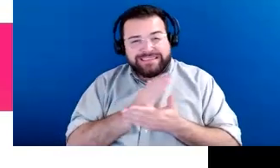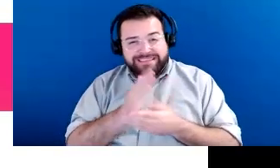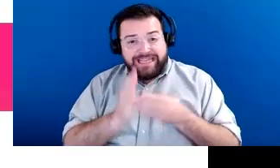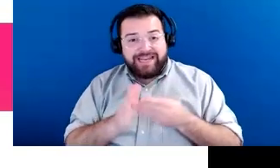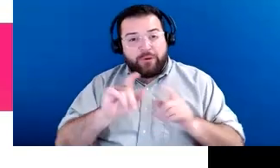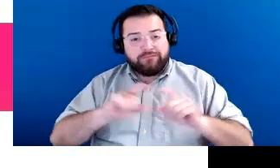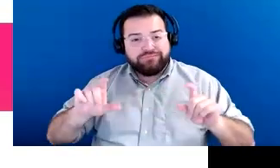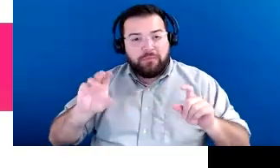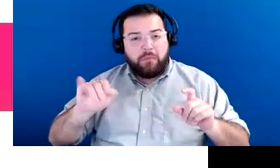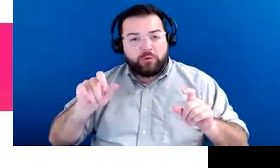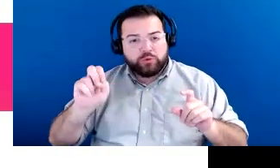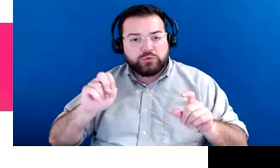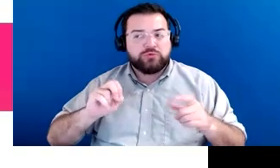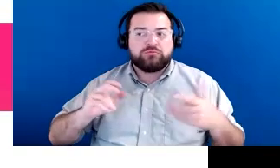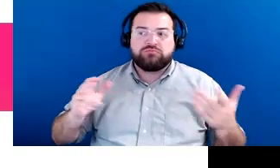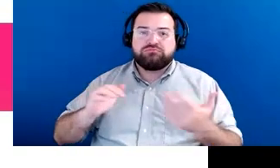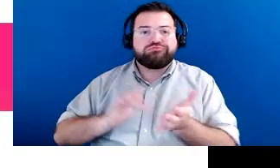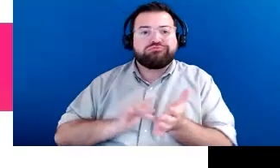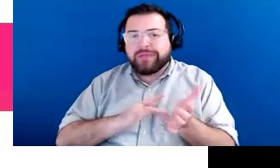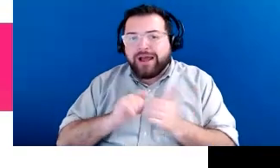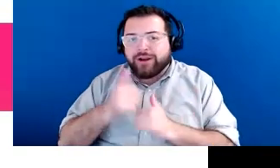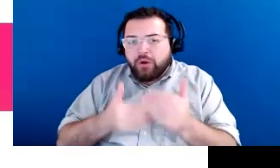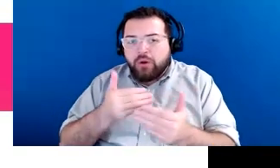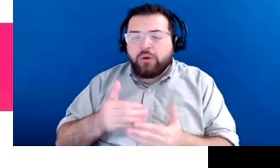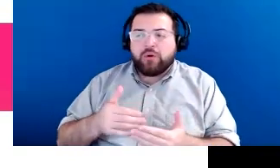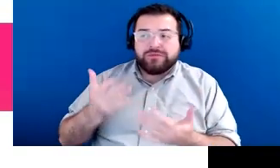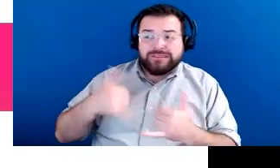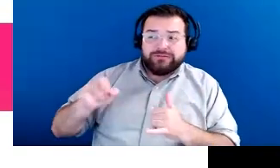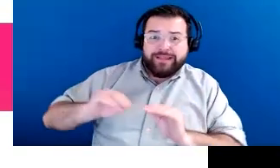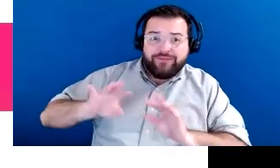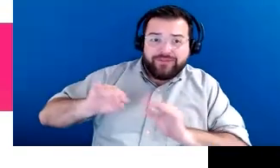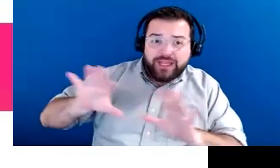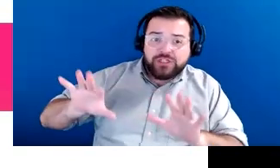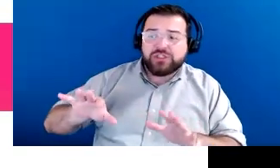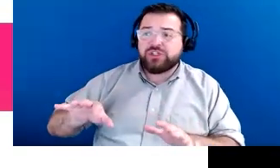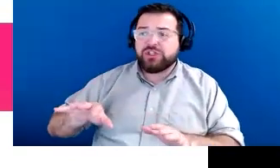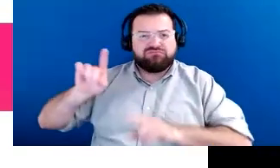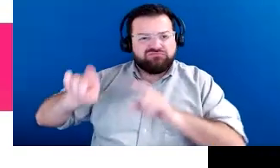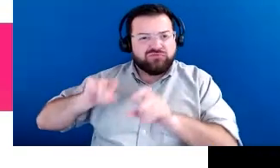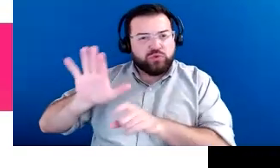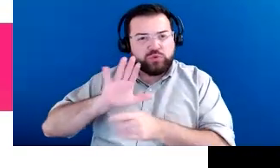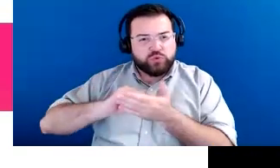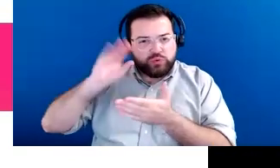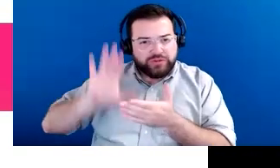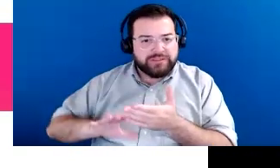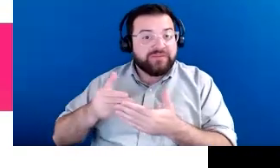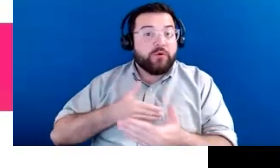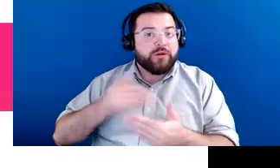Are there any topics that you still need clarification on as we move to the next module or the next topic?